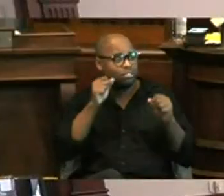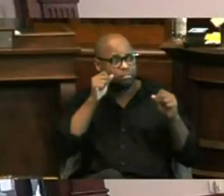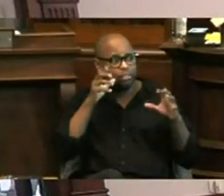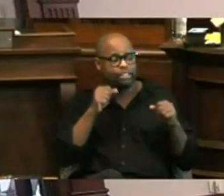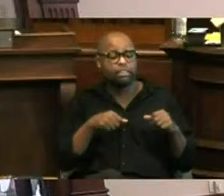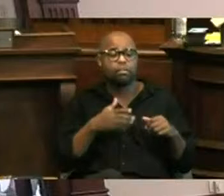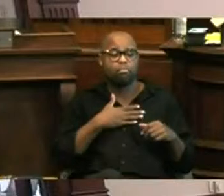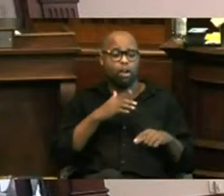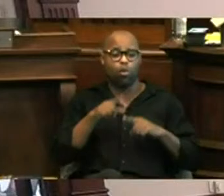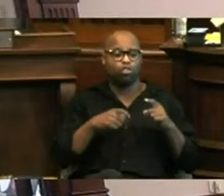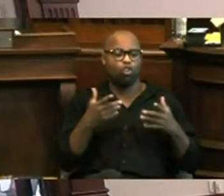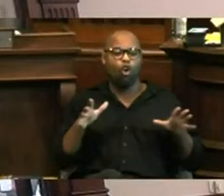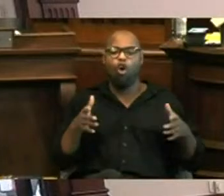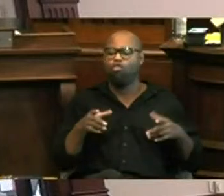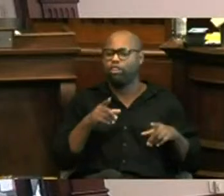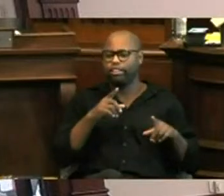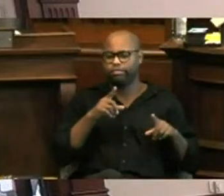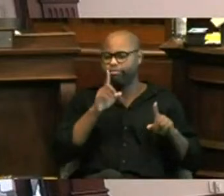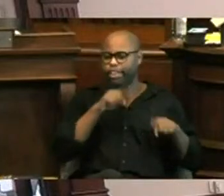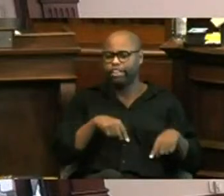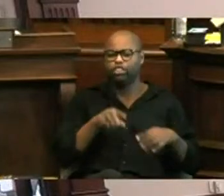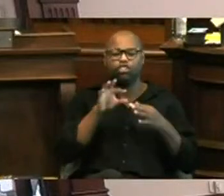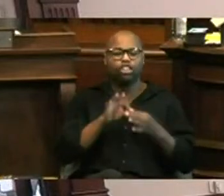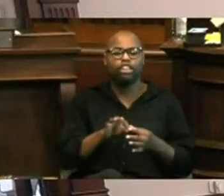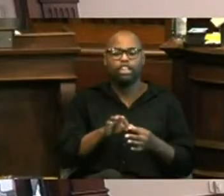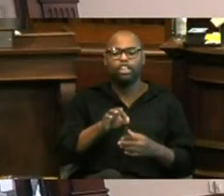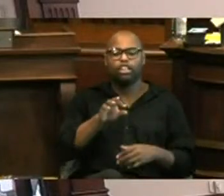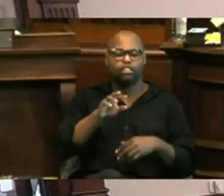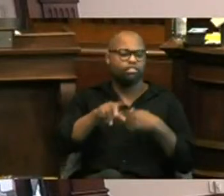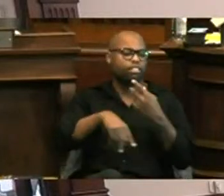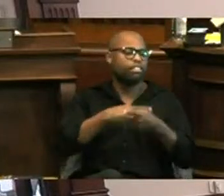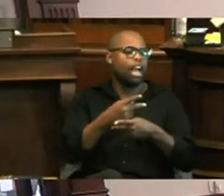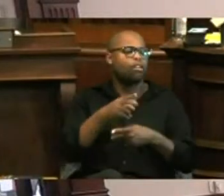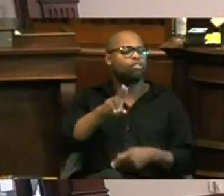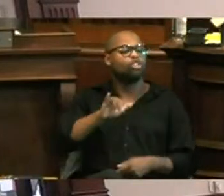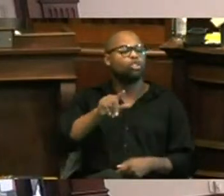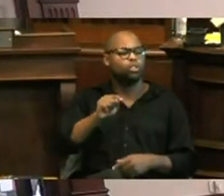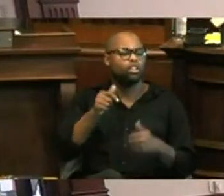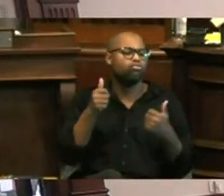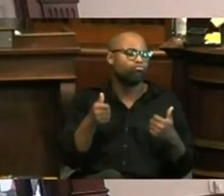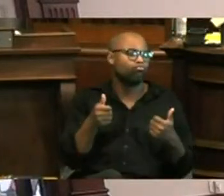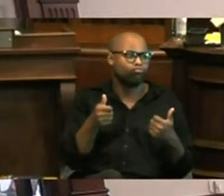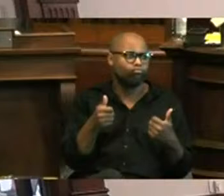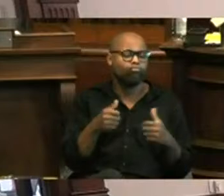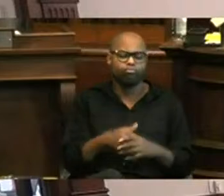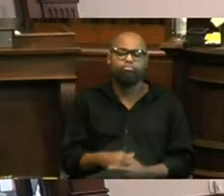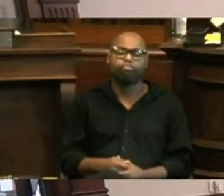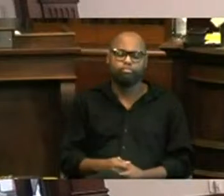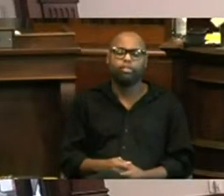Council Member Smith. This is amazing. My question has already